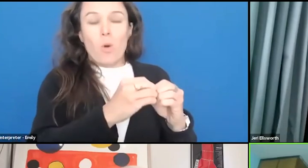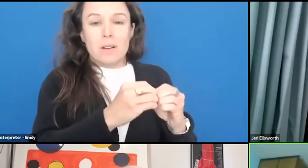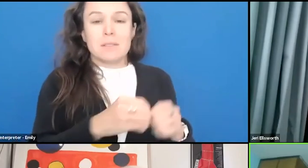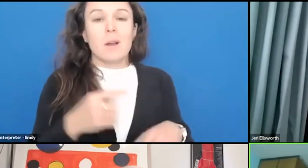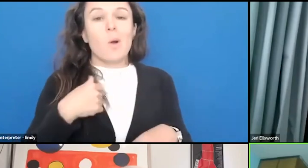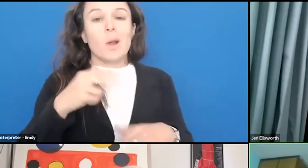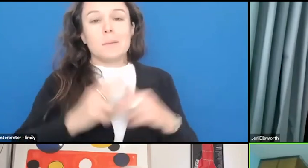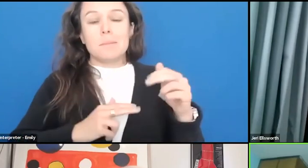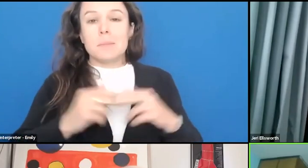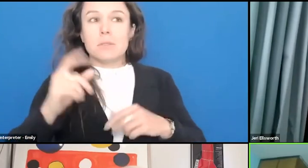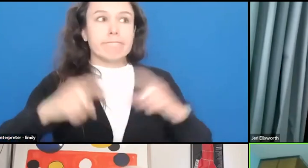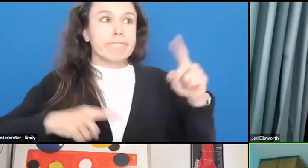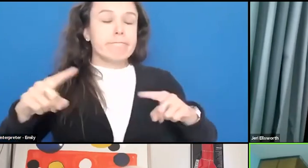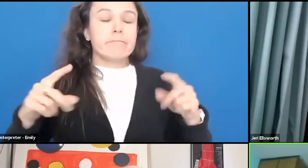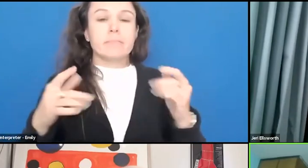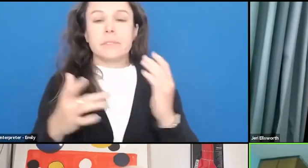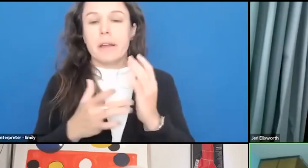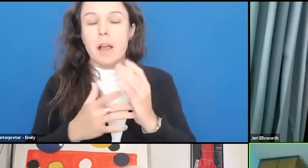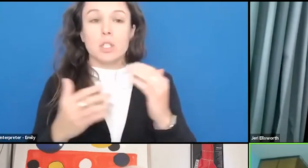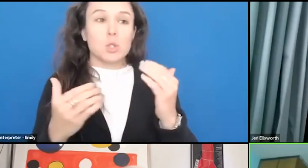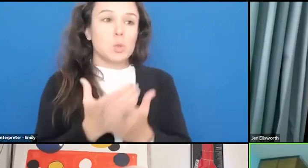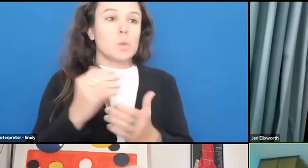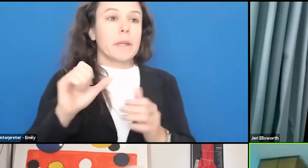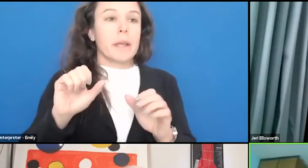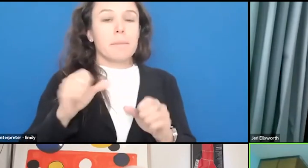kind. -- we have so many new technologies, we can make curtain walls, we can eliminate the windows,